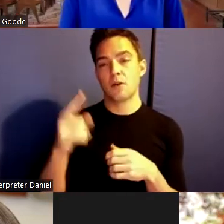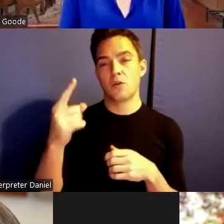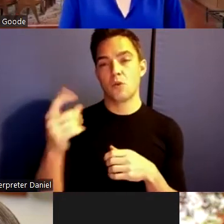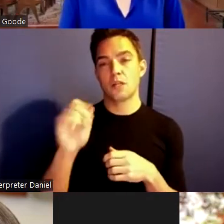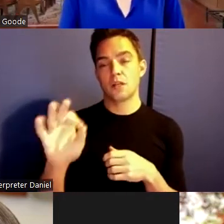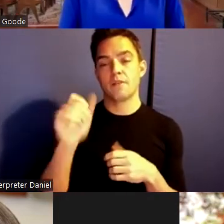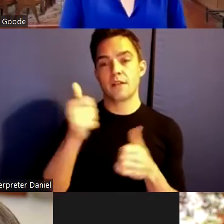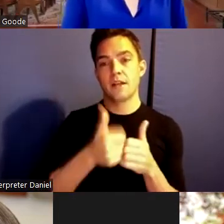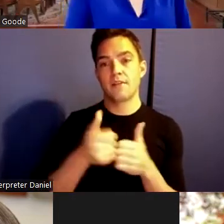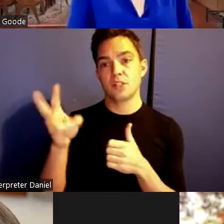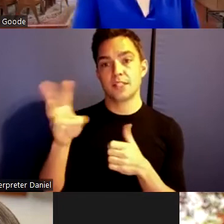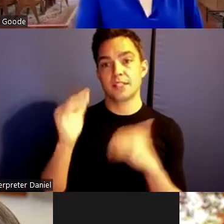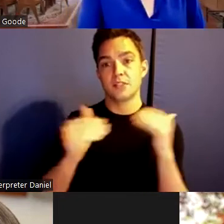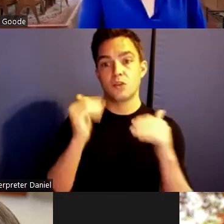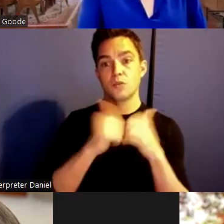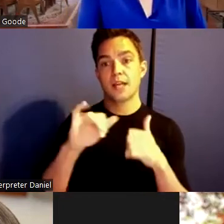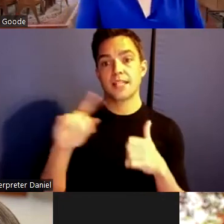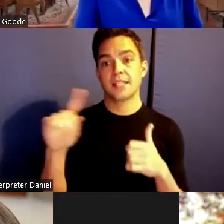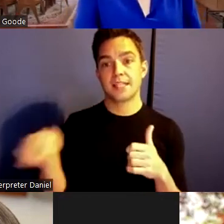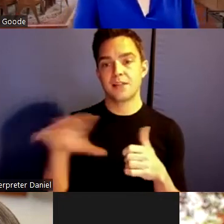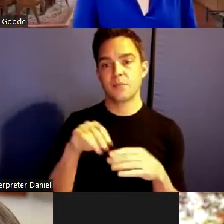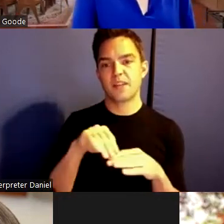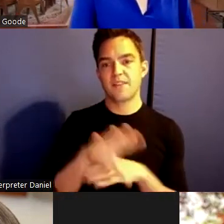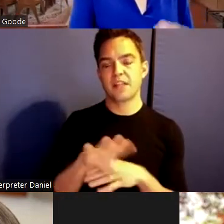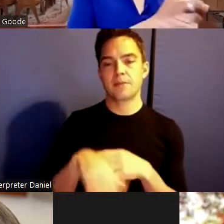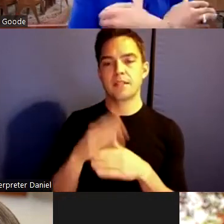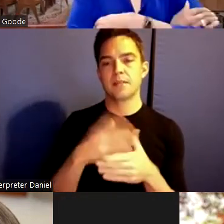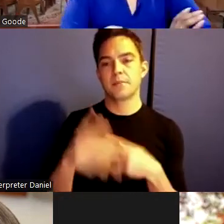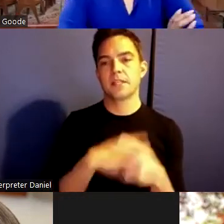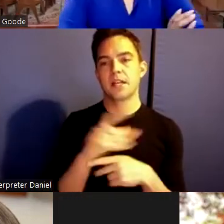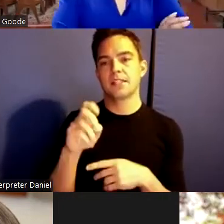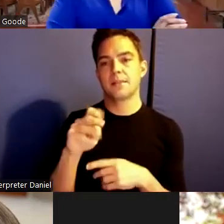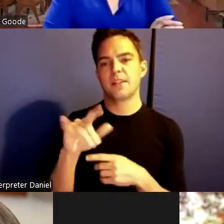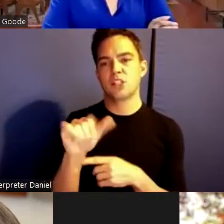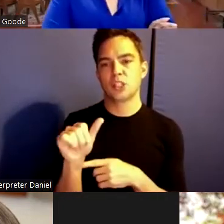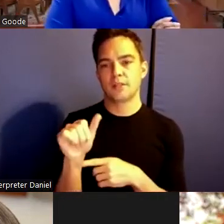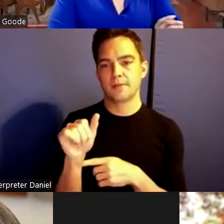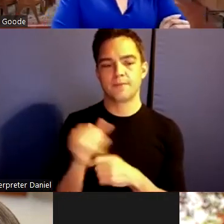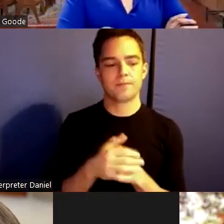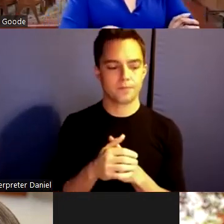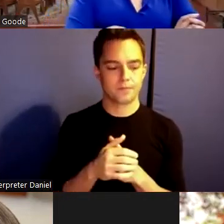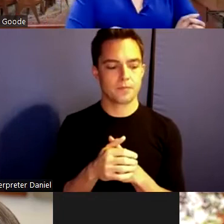16 adults with IDD will be affected by some form of dementia. There are not enough